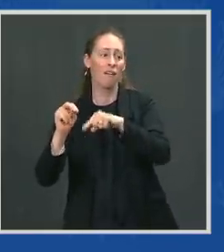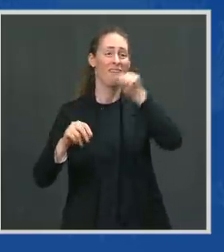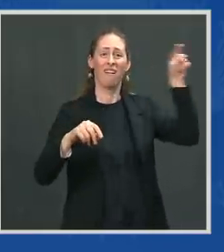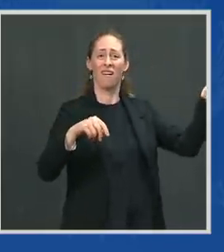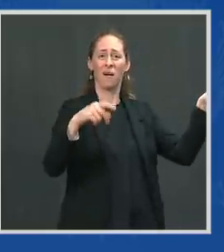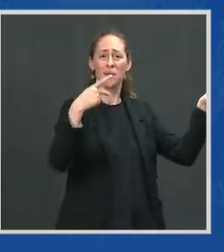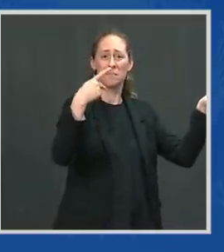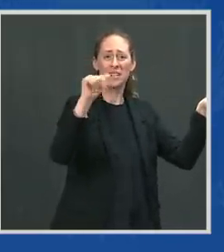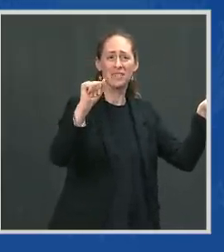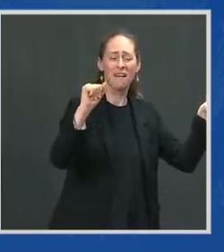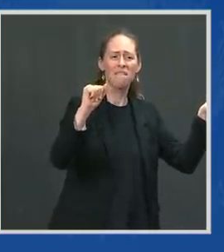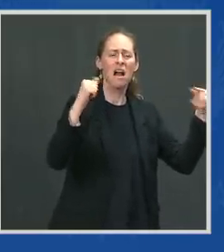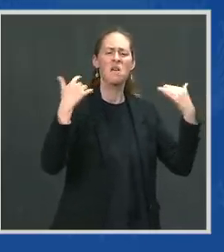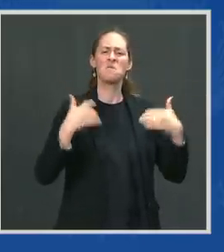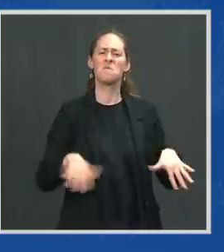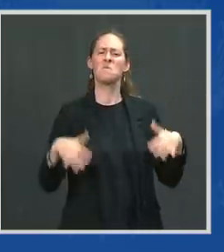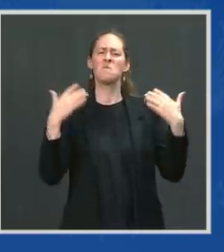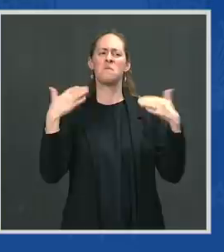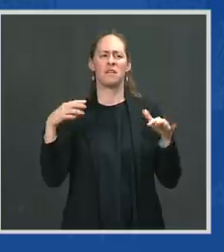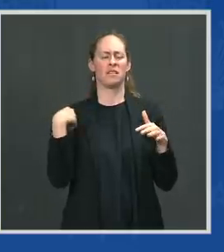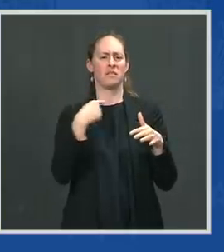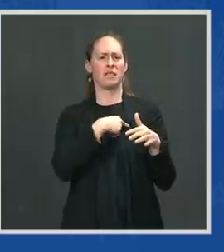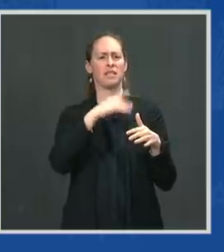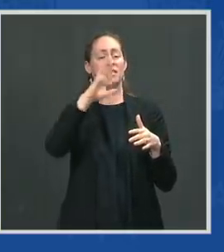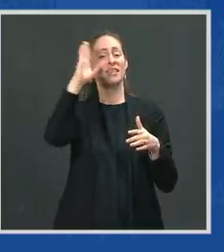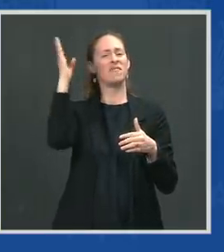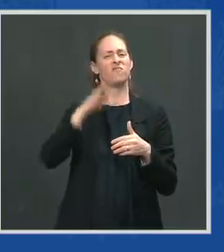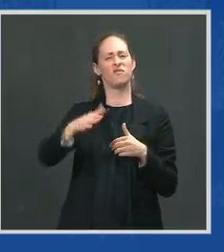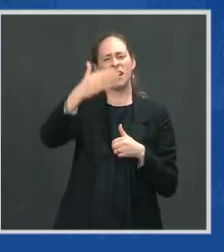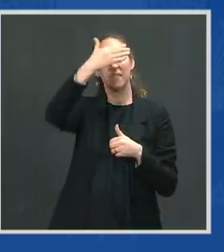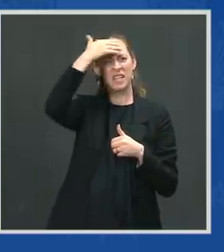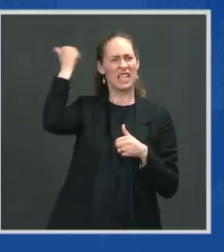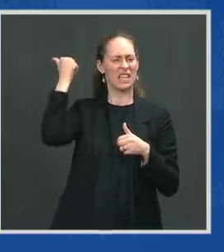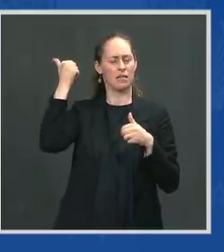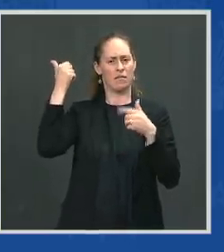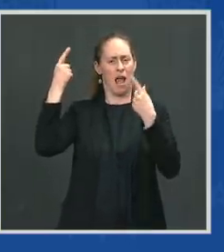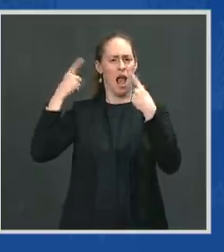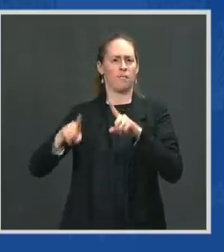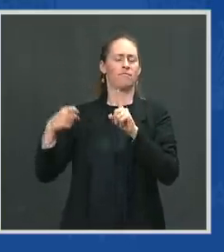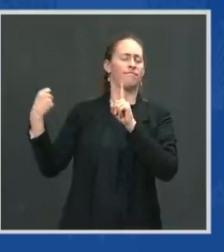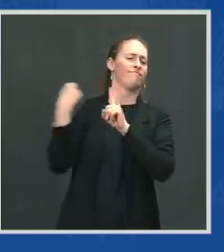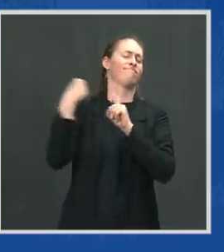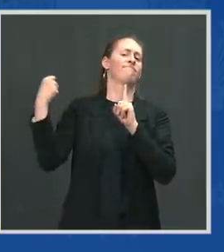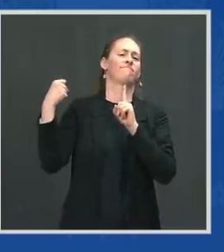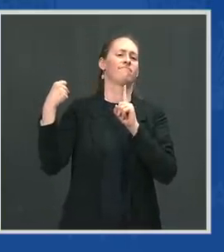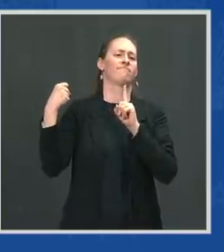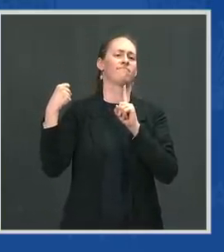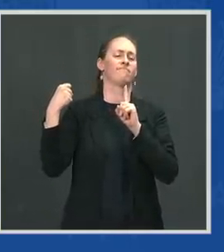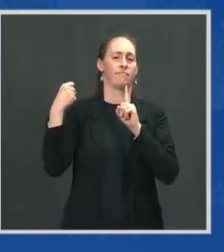that we would "never forget." We went to Afghanistan in 2001 to root out al Qaeda,